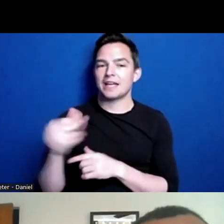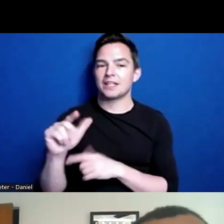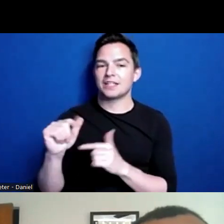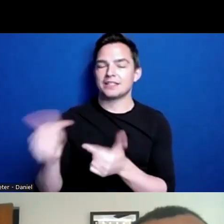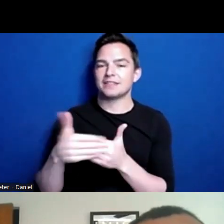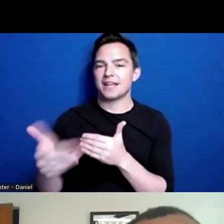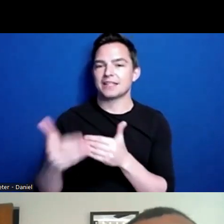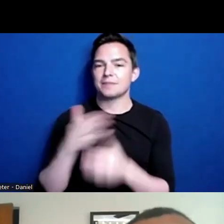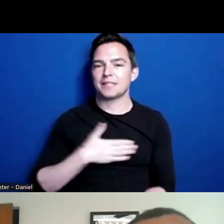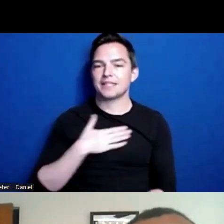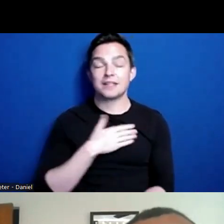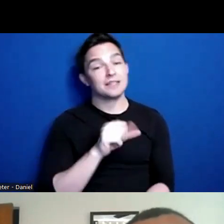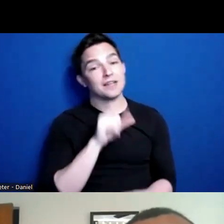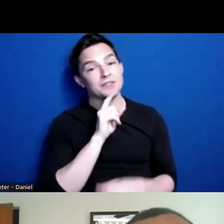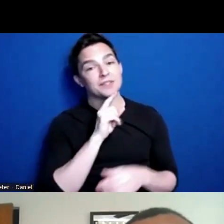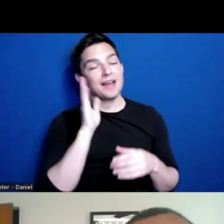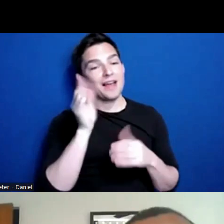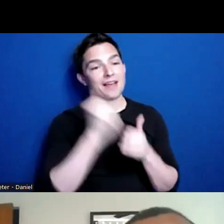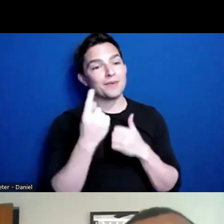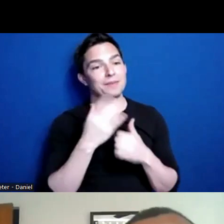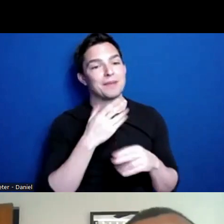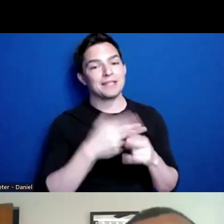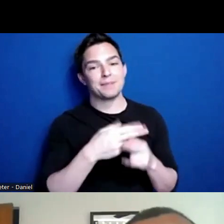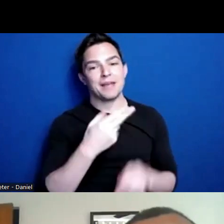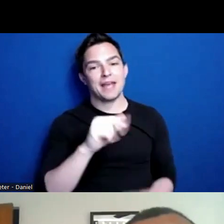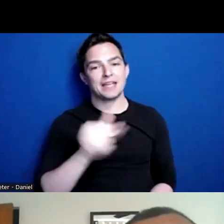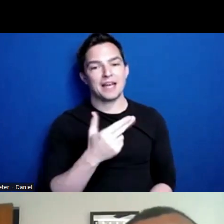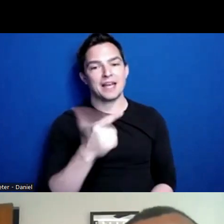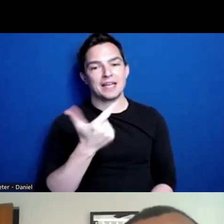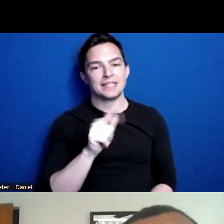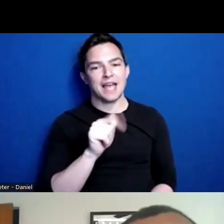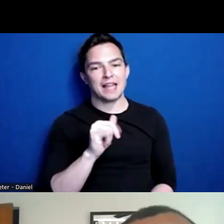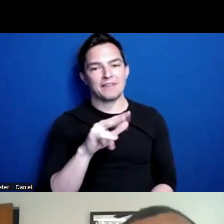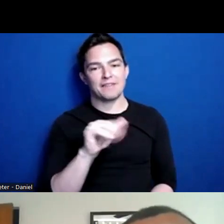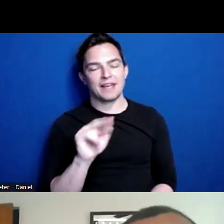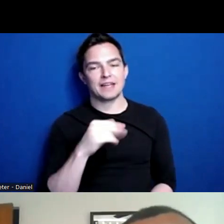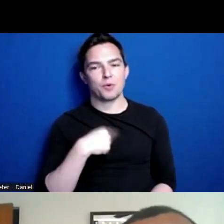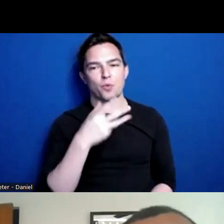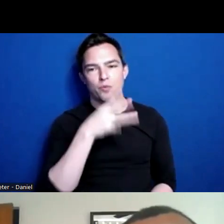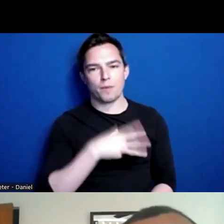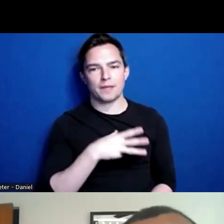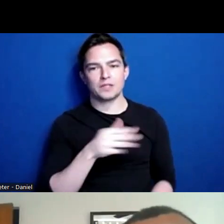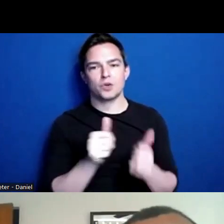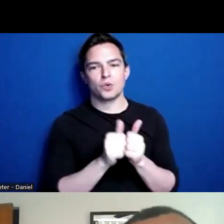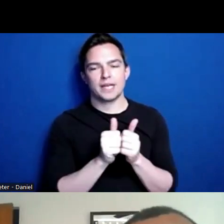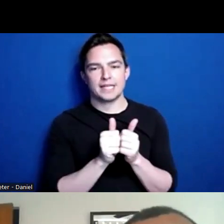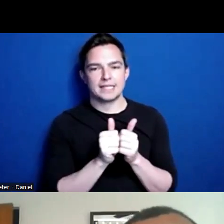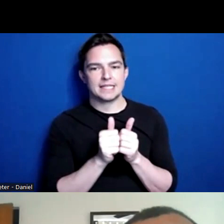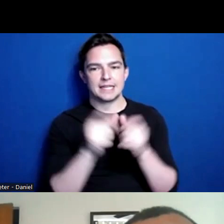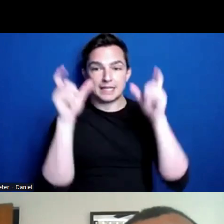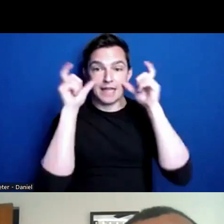(Hannah Gallivan) Yeah. Hi, everyone. My name is Hannah Gallivan. I'm a white woman with glasses. I